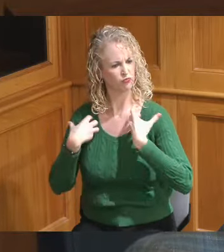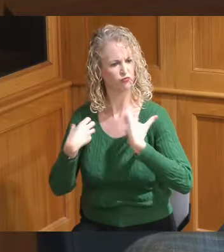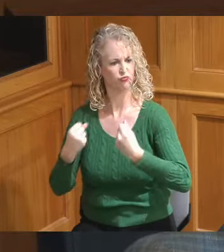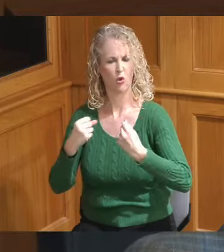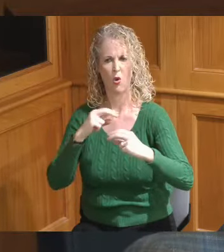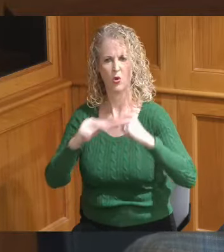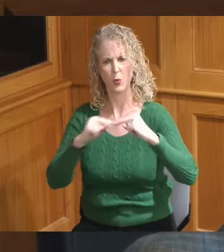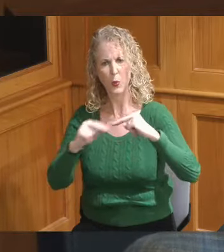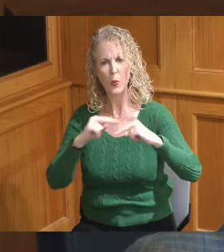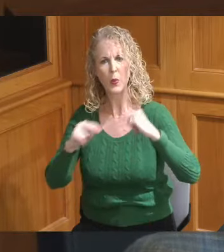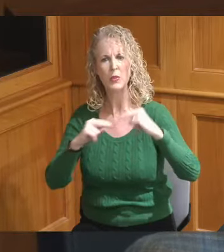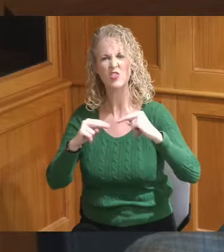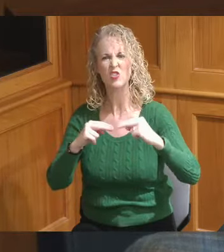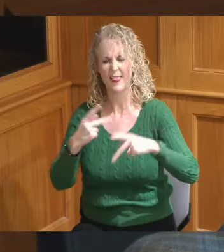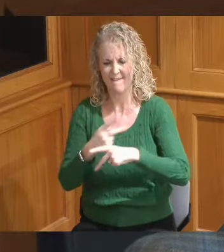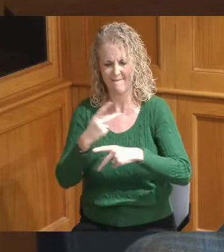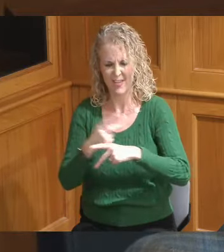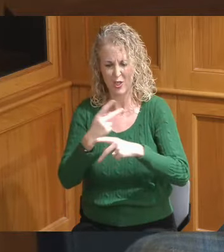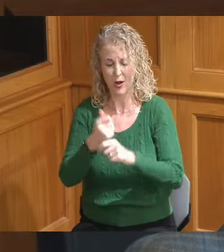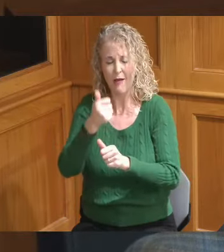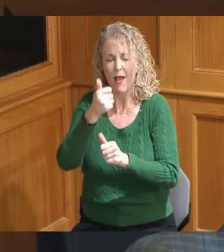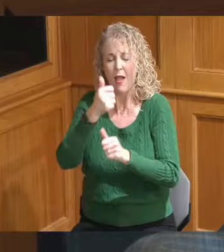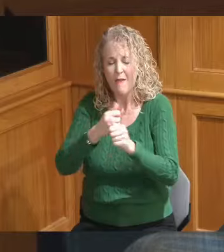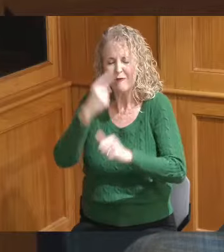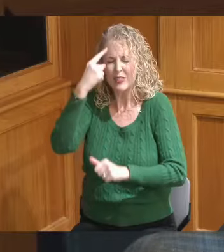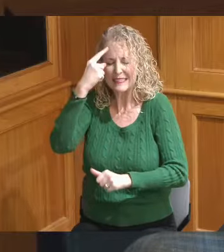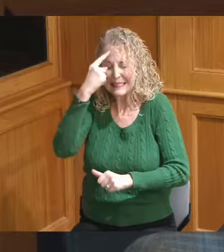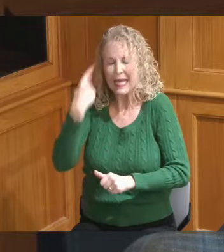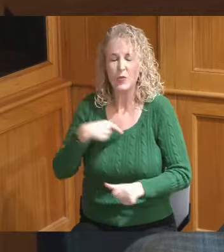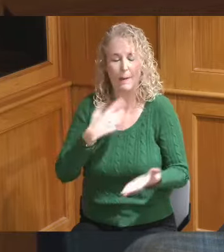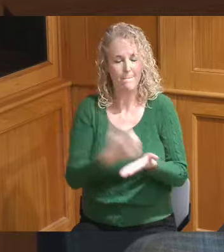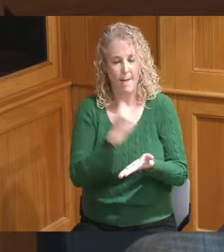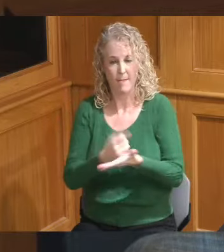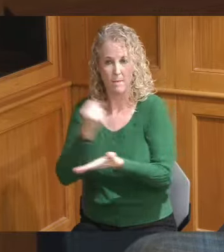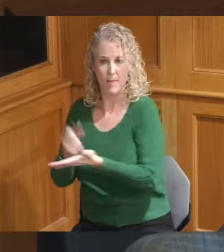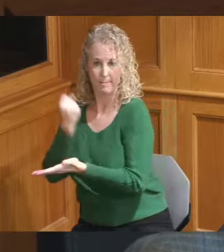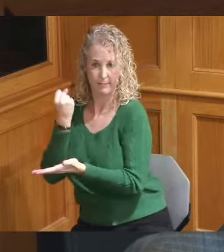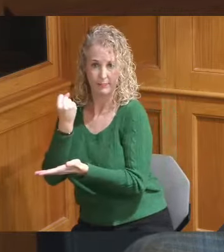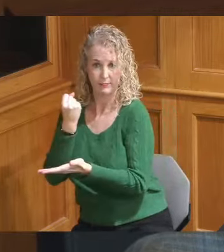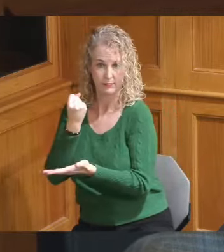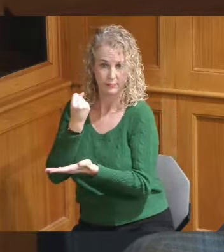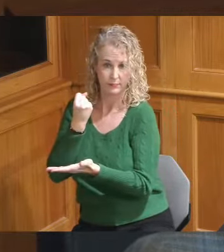and leveraging every penny. Don't say, "Oh, well, you know, Commissioners before did it,